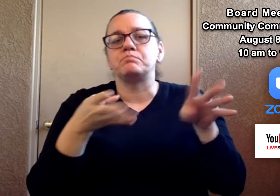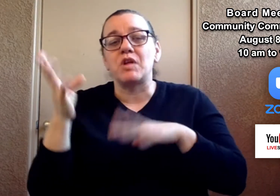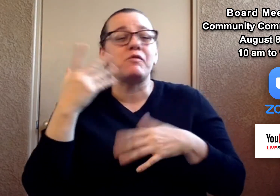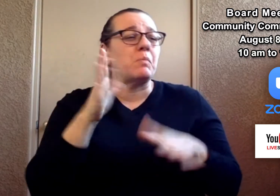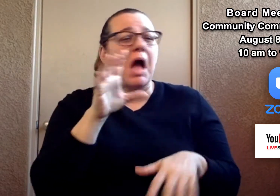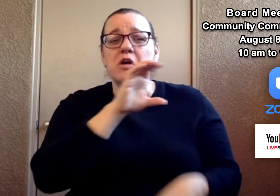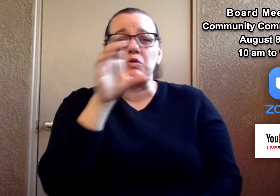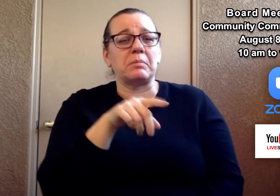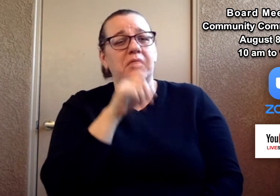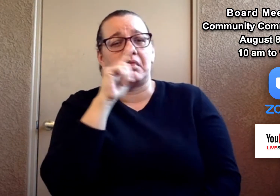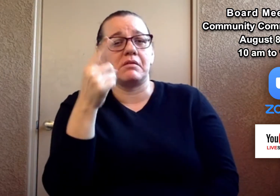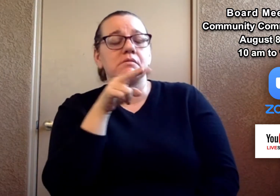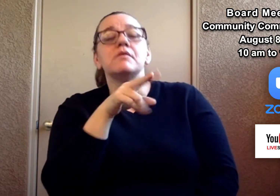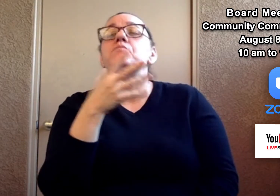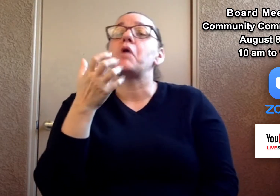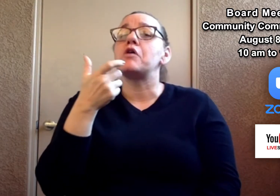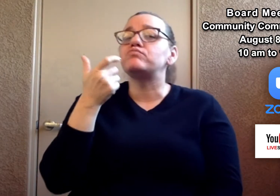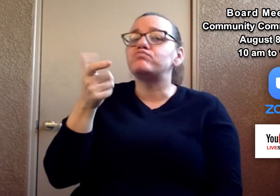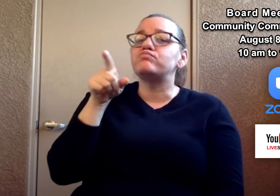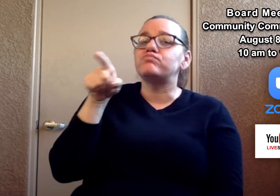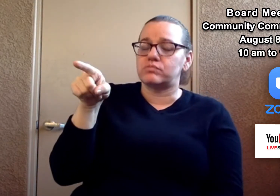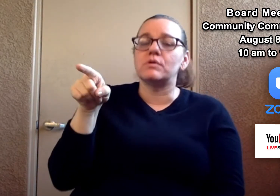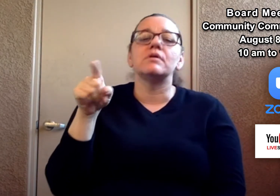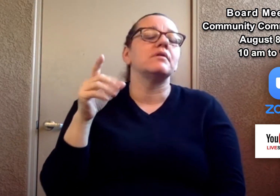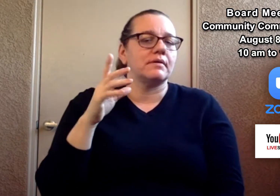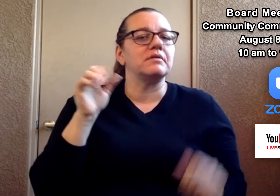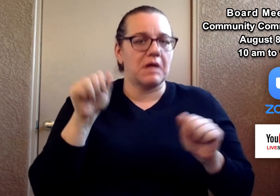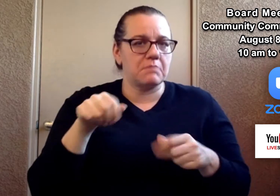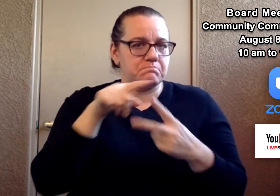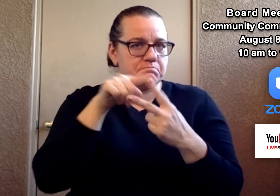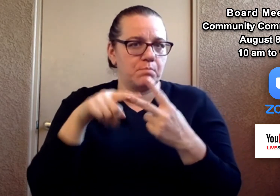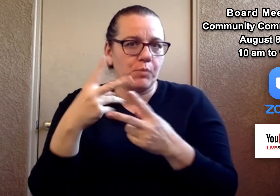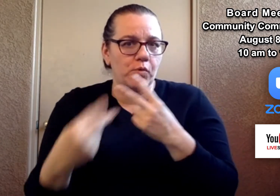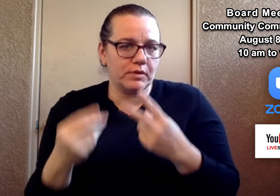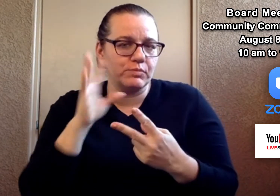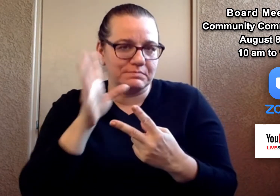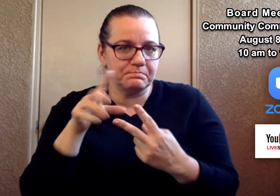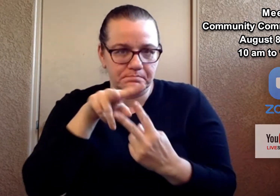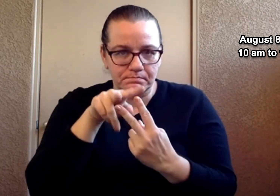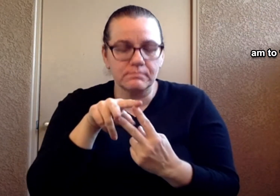Best to watch on YouTube Livestream than Zoom where both will be streamed.